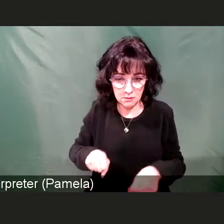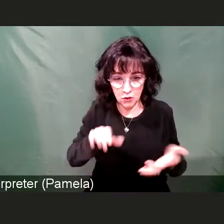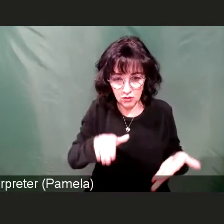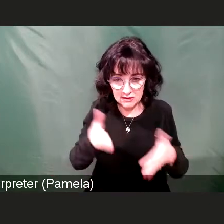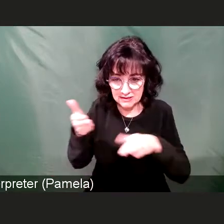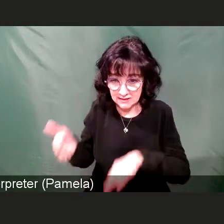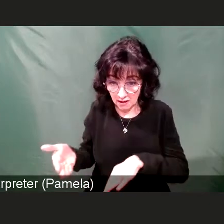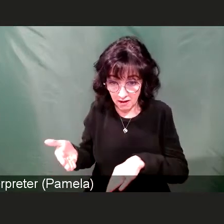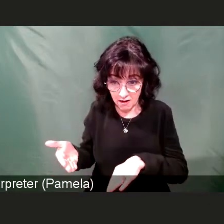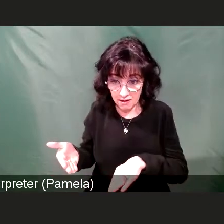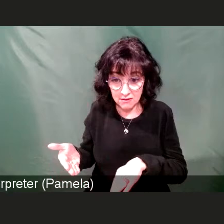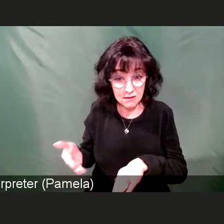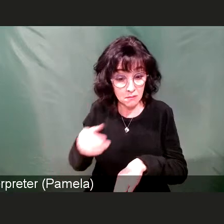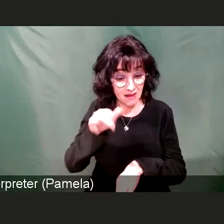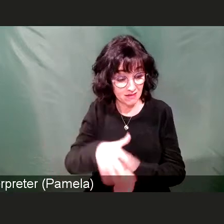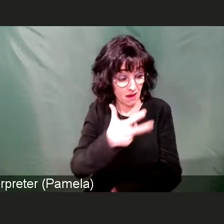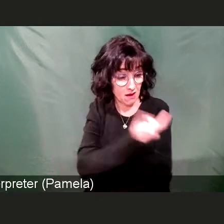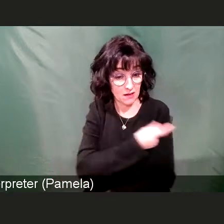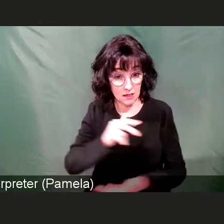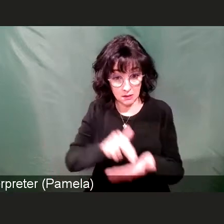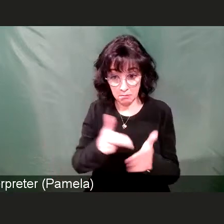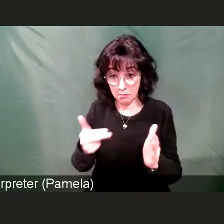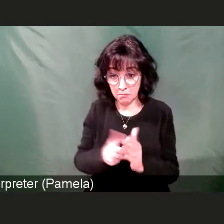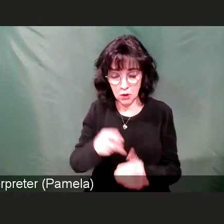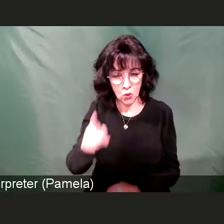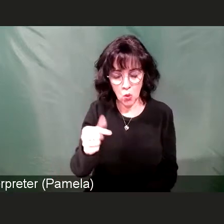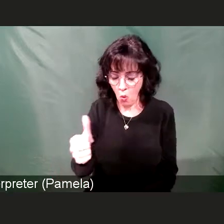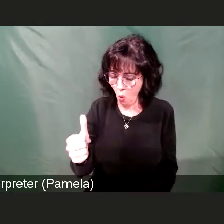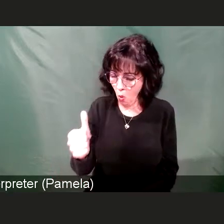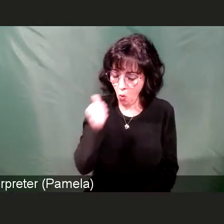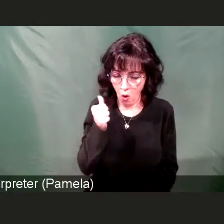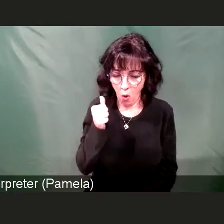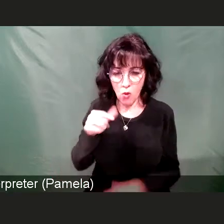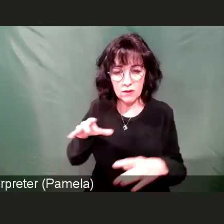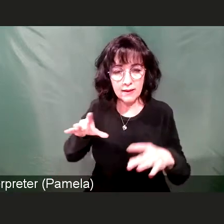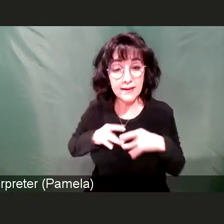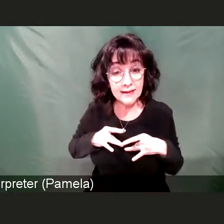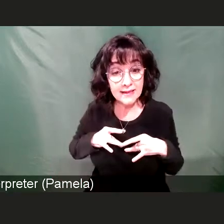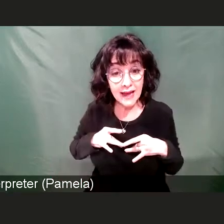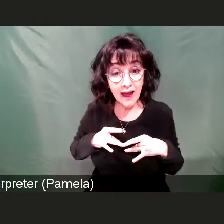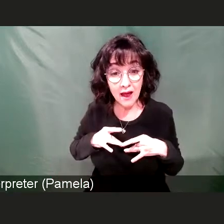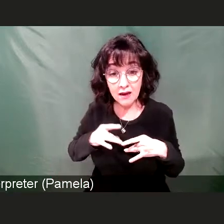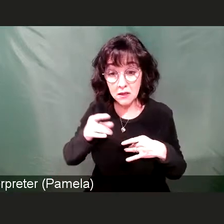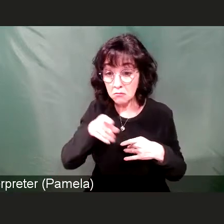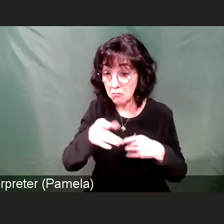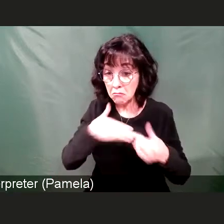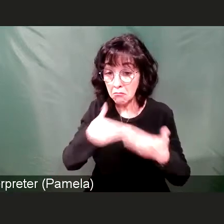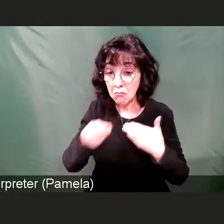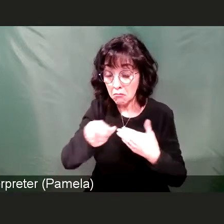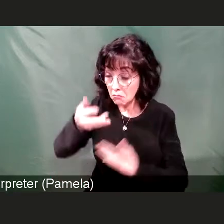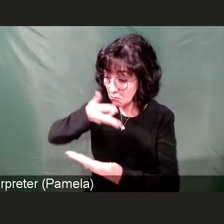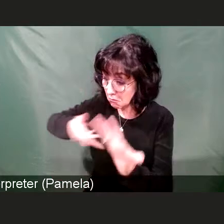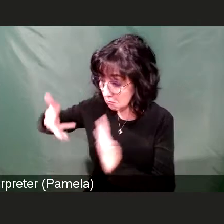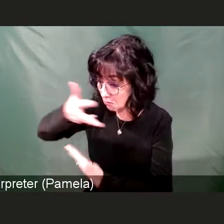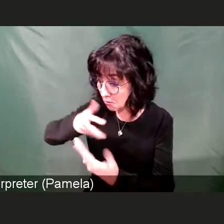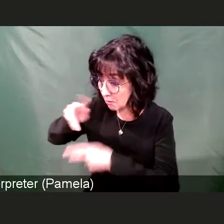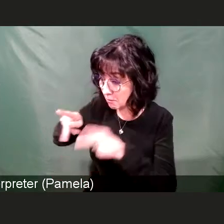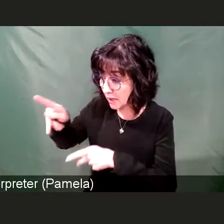that someone will not end up with COVID if they are exposed. I do not say that to frighten anyone.